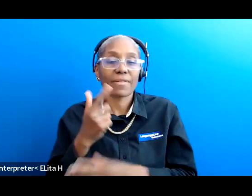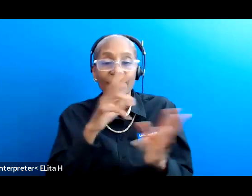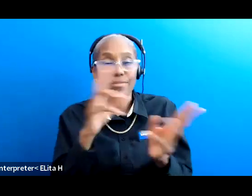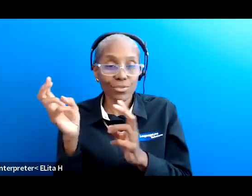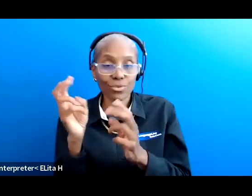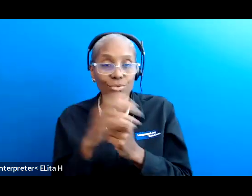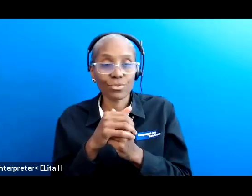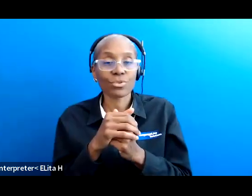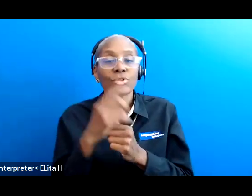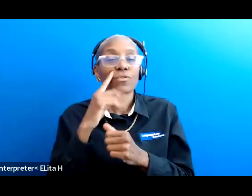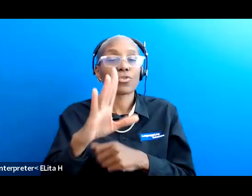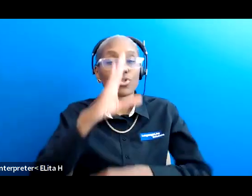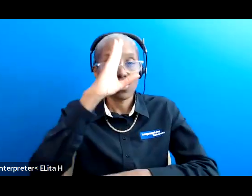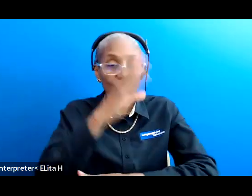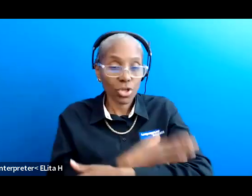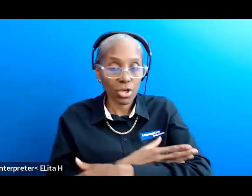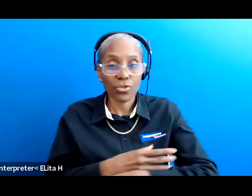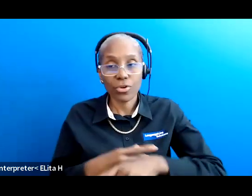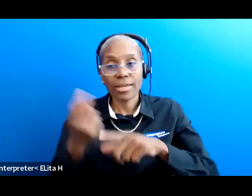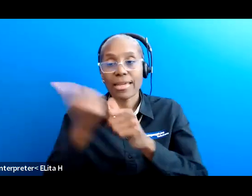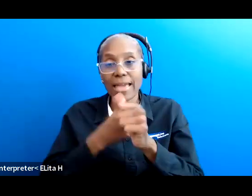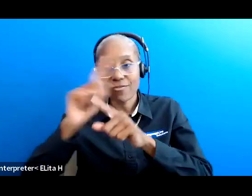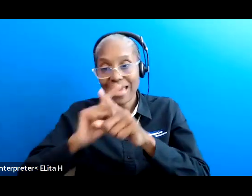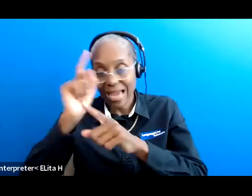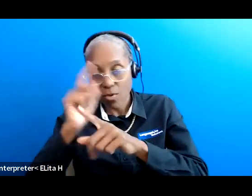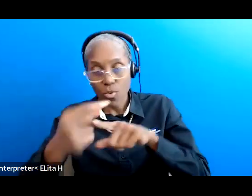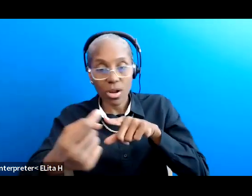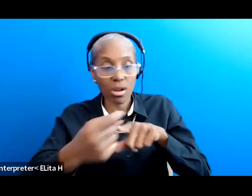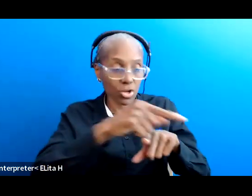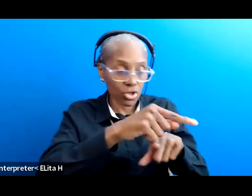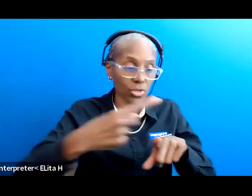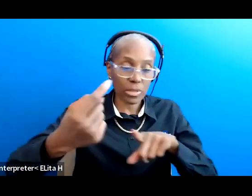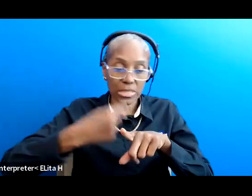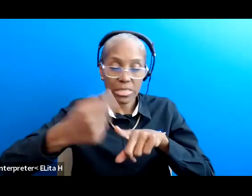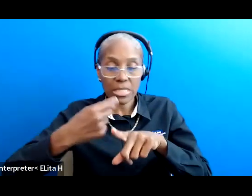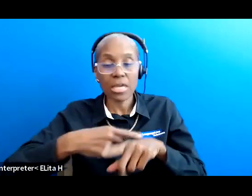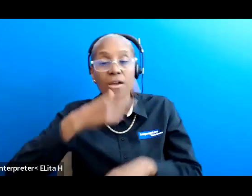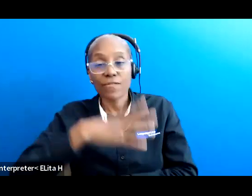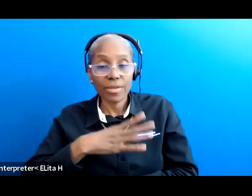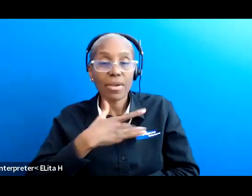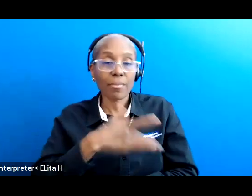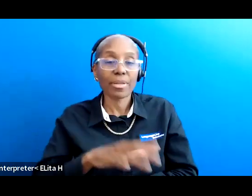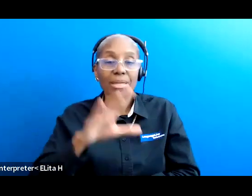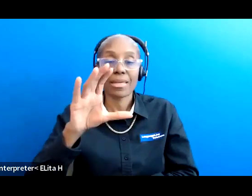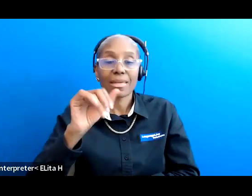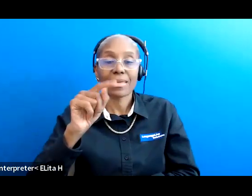Because for your daughter to be catheterized every hour and for a female to be catheterized, that can be a bit challenging.